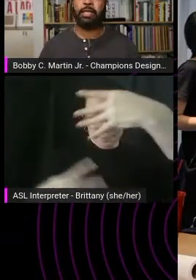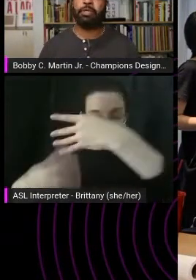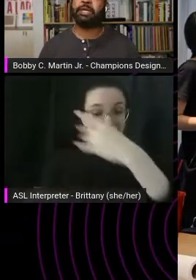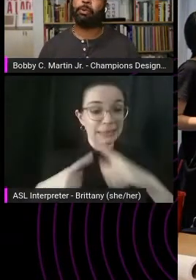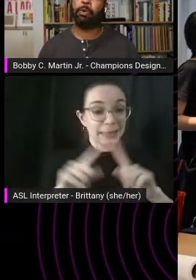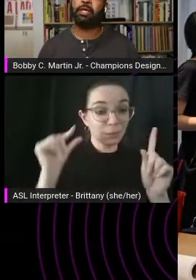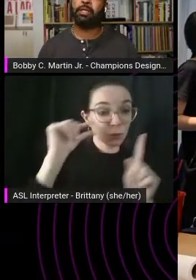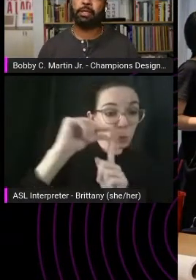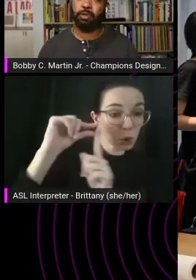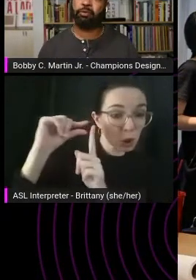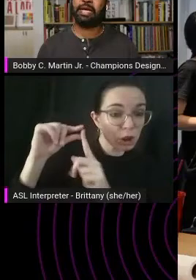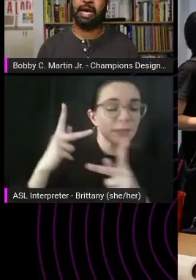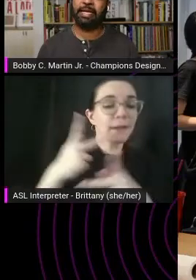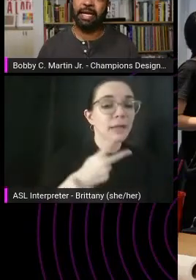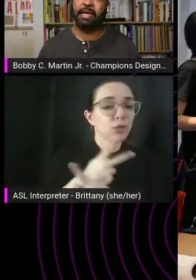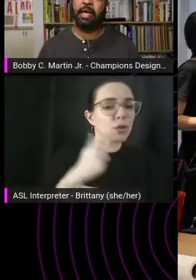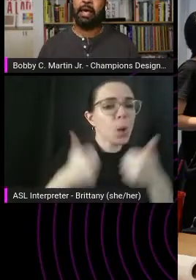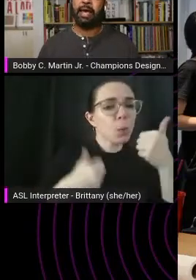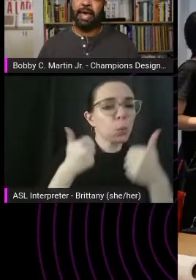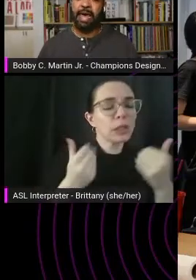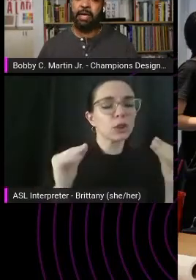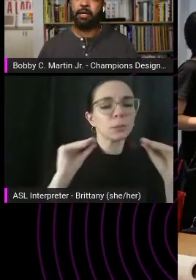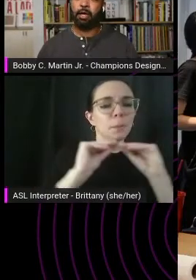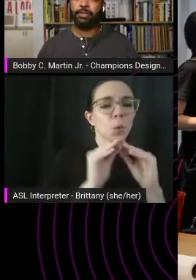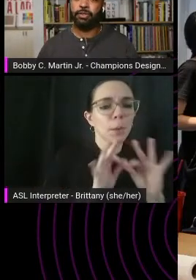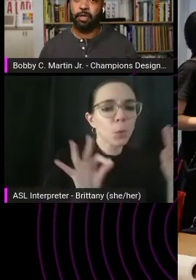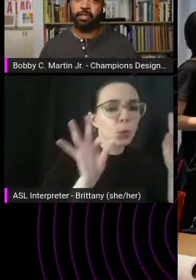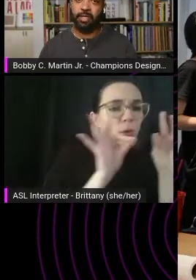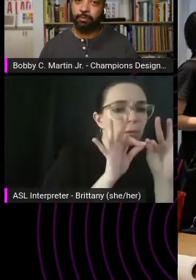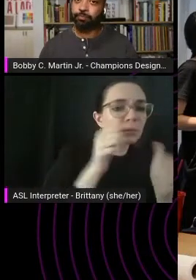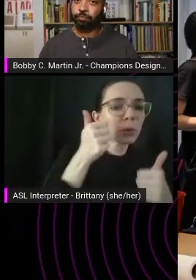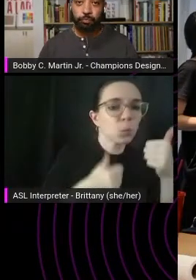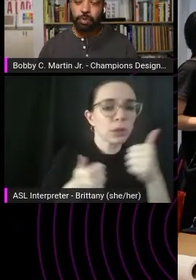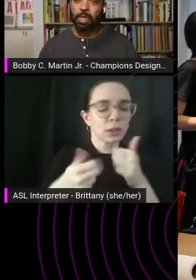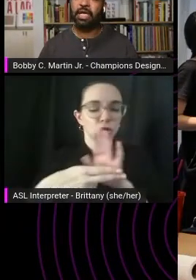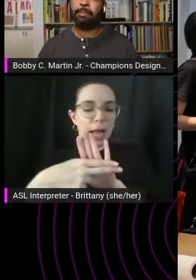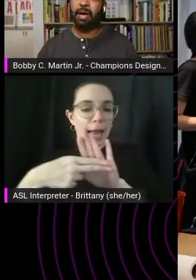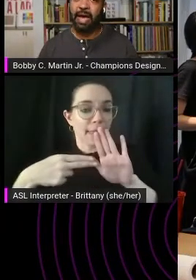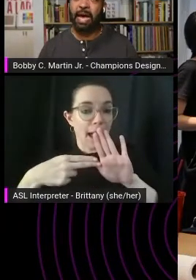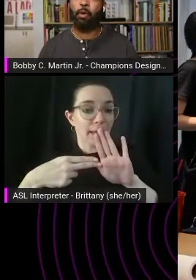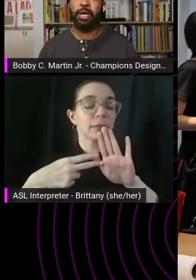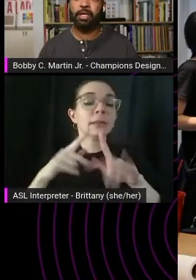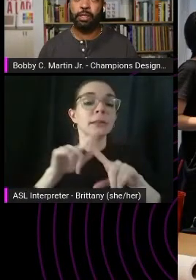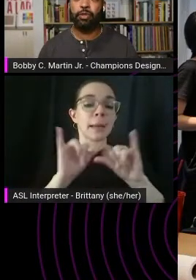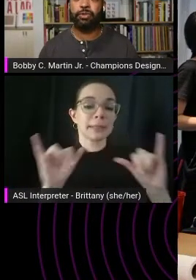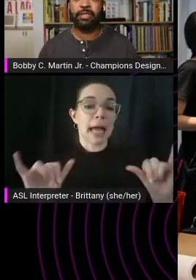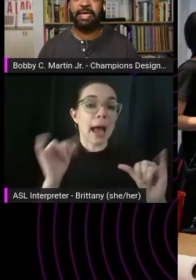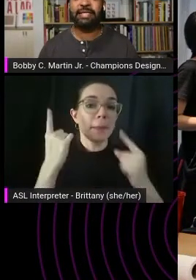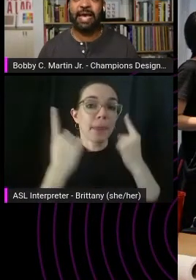and the ones that we wanted to really highlight and also start to then think about how we could use these